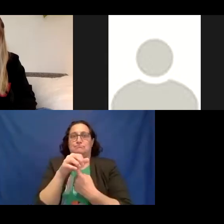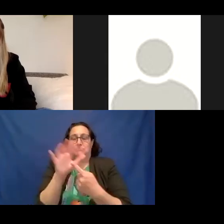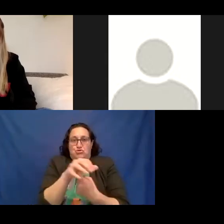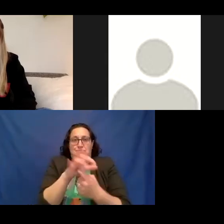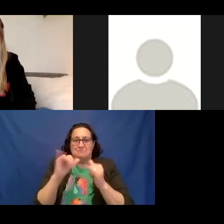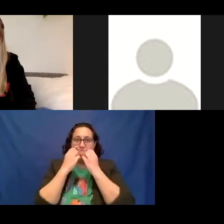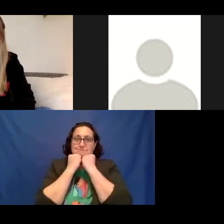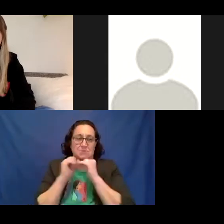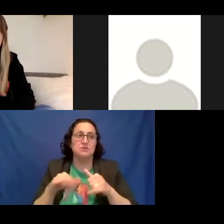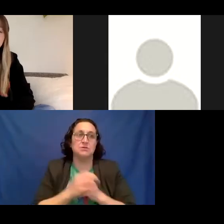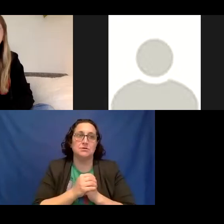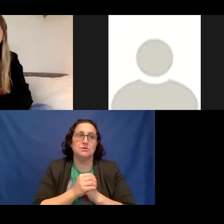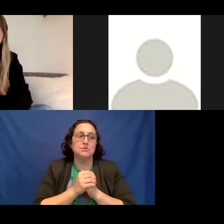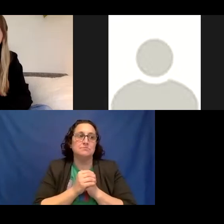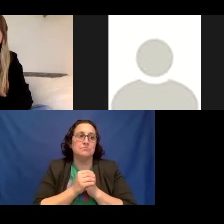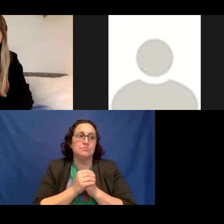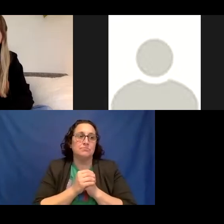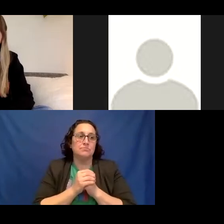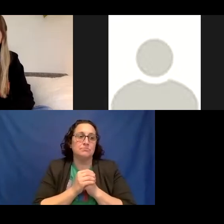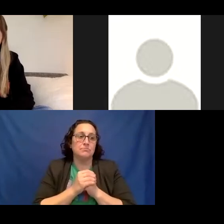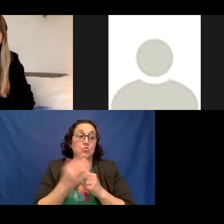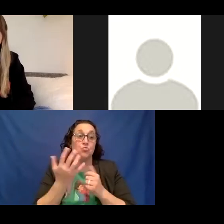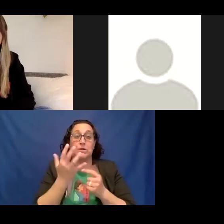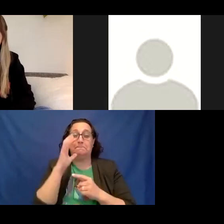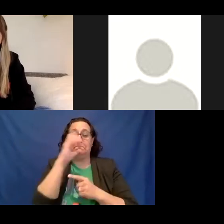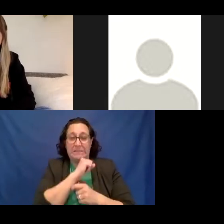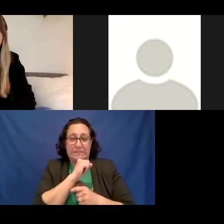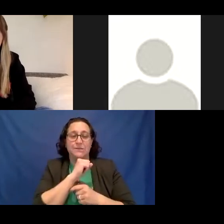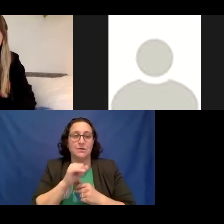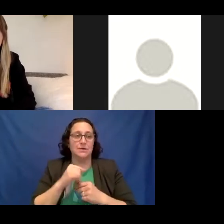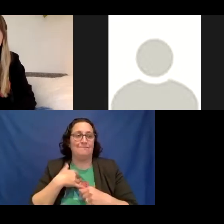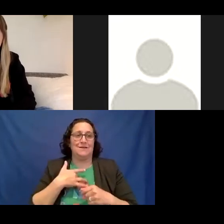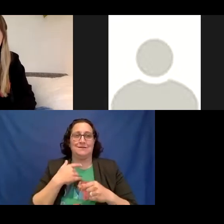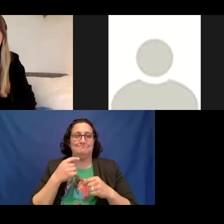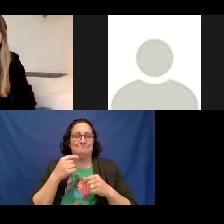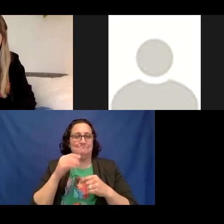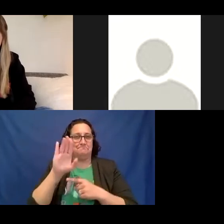colleges and universities that have ASL programs, so that's really wonderful to see at Western.